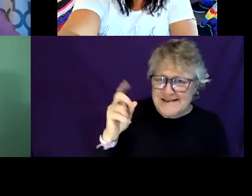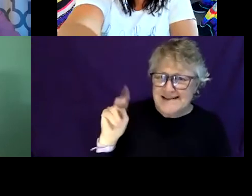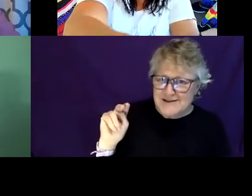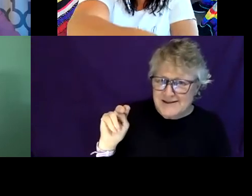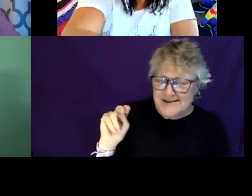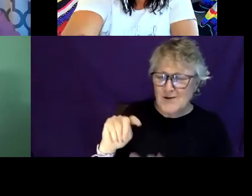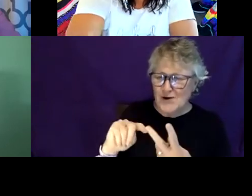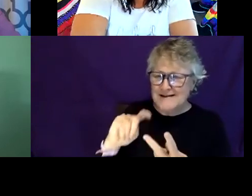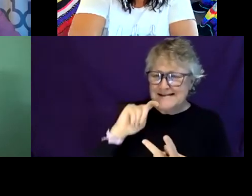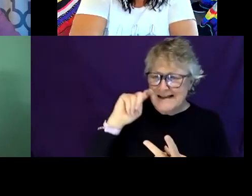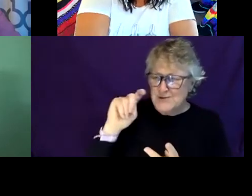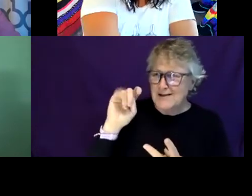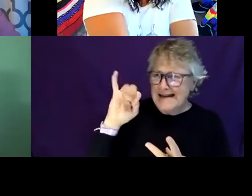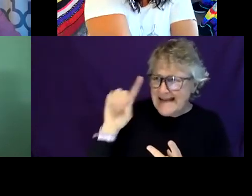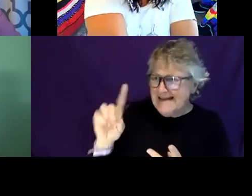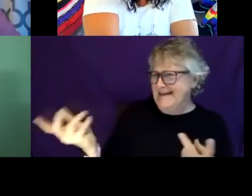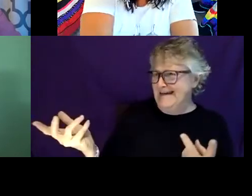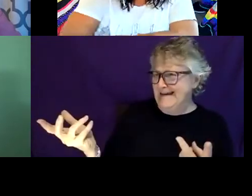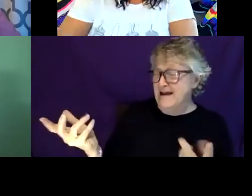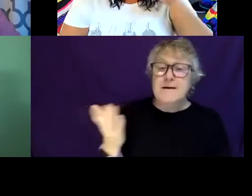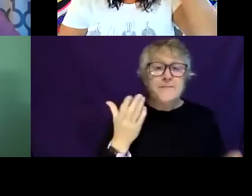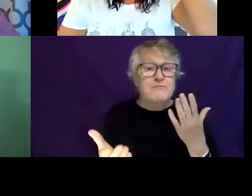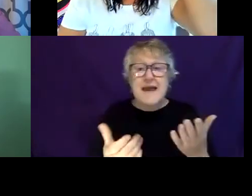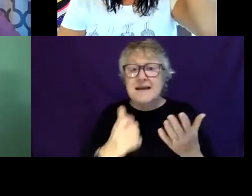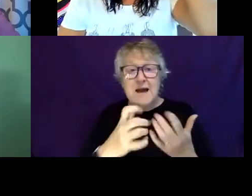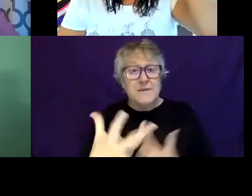They may not be LGBTQ+